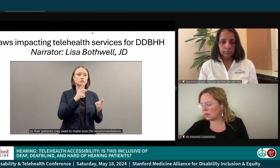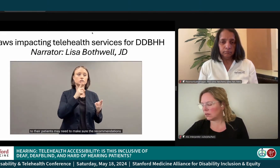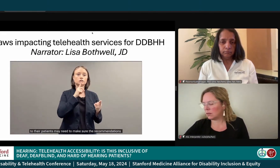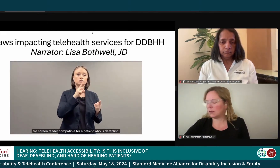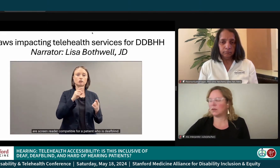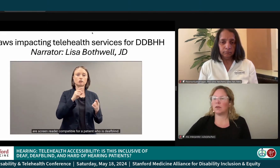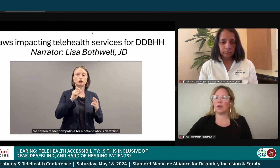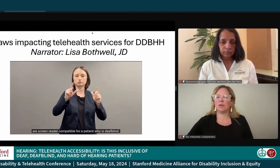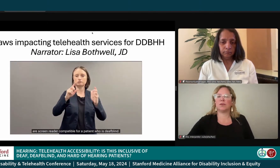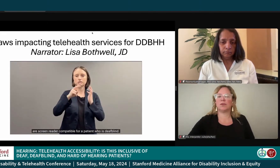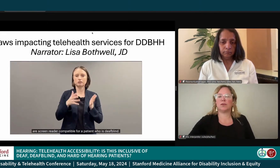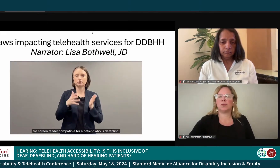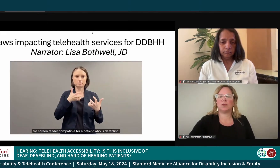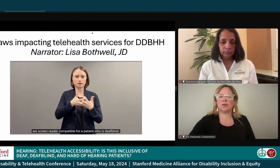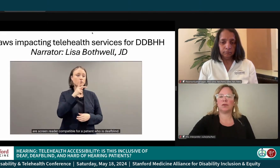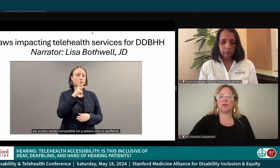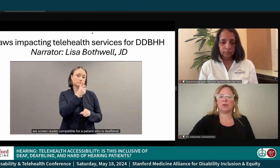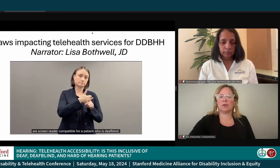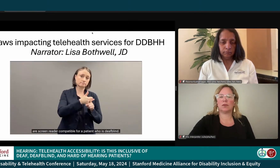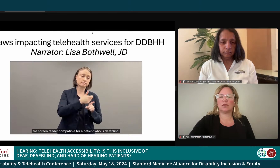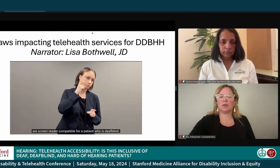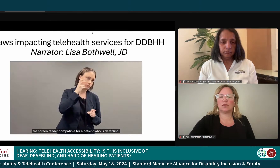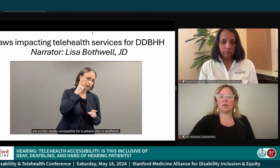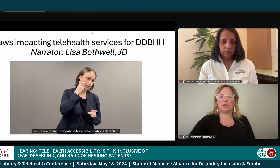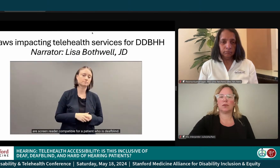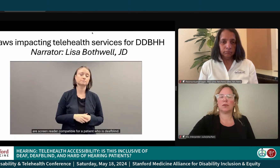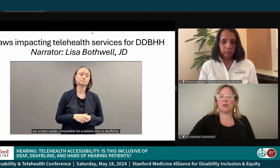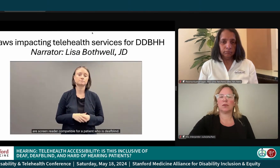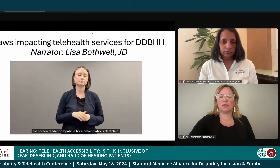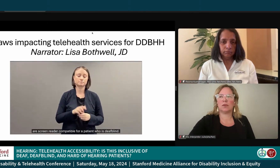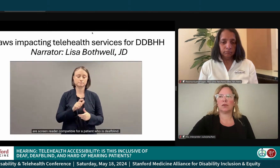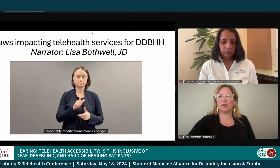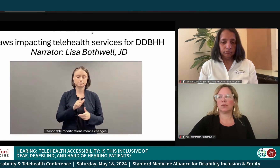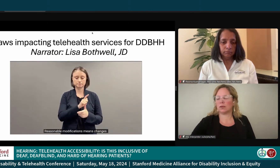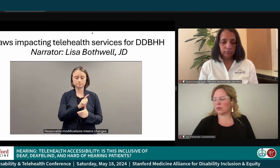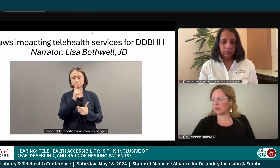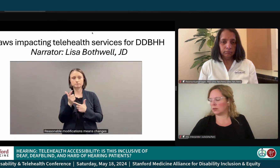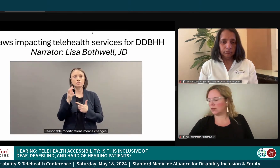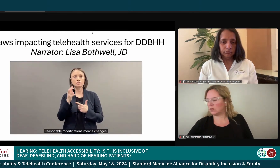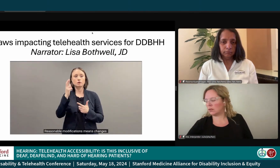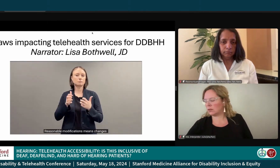and the screen readers for a patient who is deafblind, reasonable modification. Means